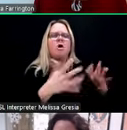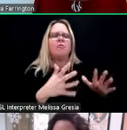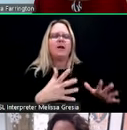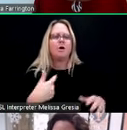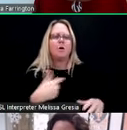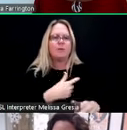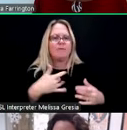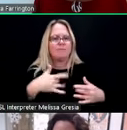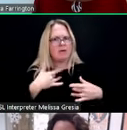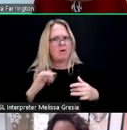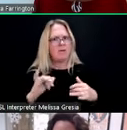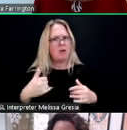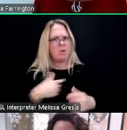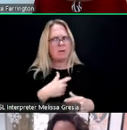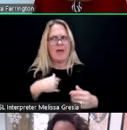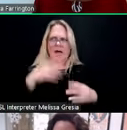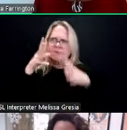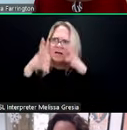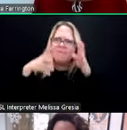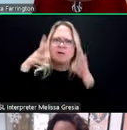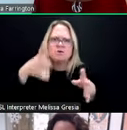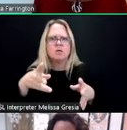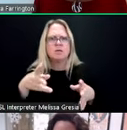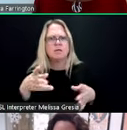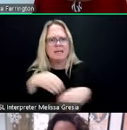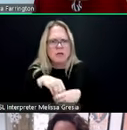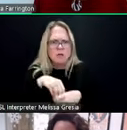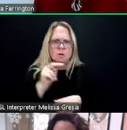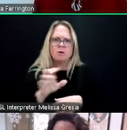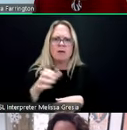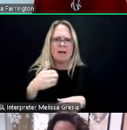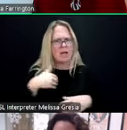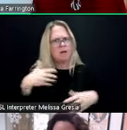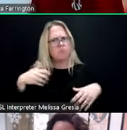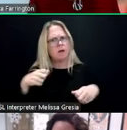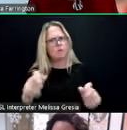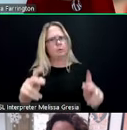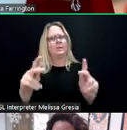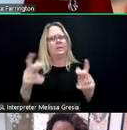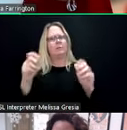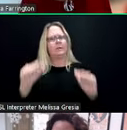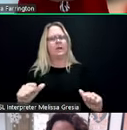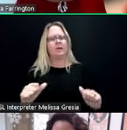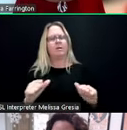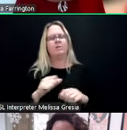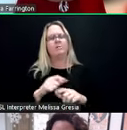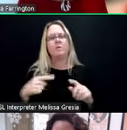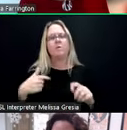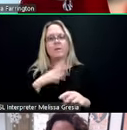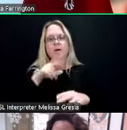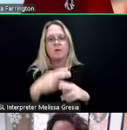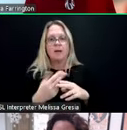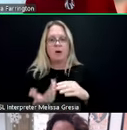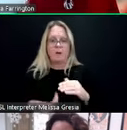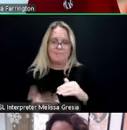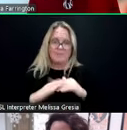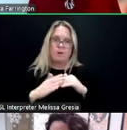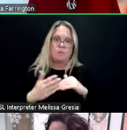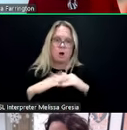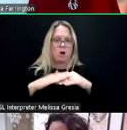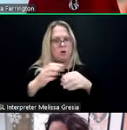innovation in North Carolina and opportunity. And so when we talk about build on or expanding the